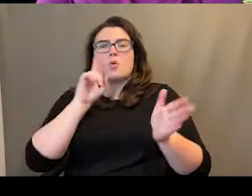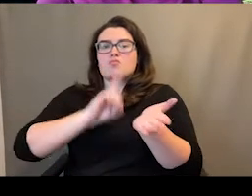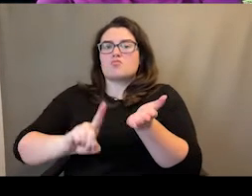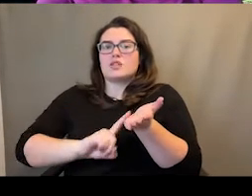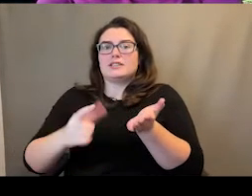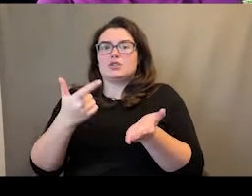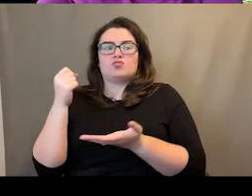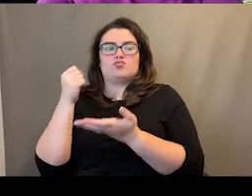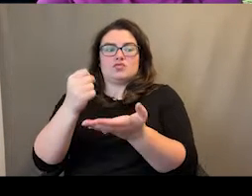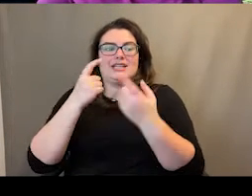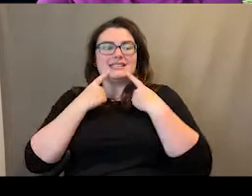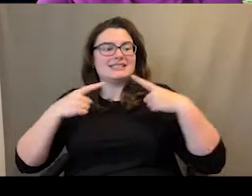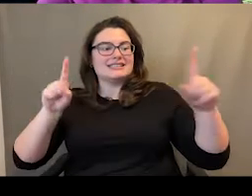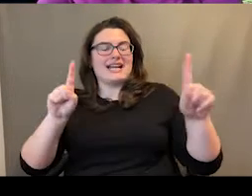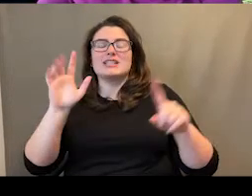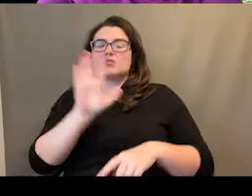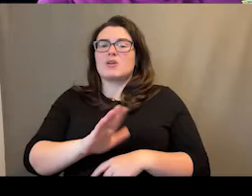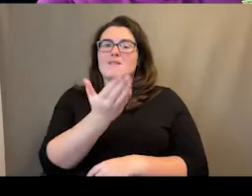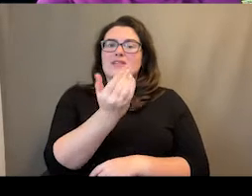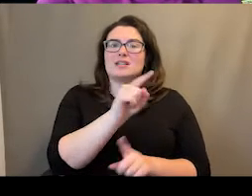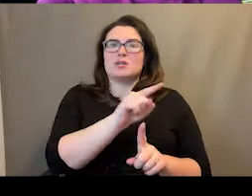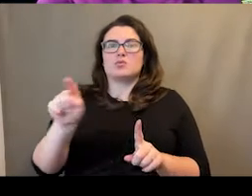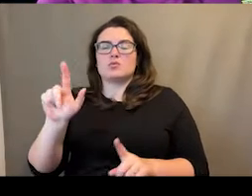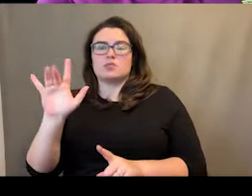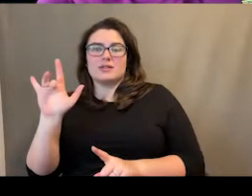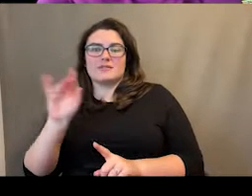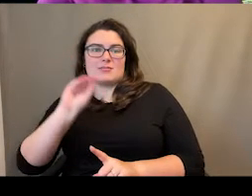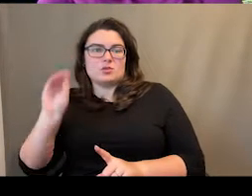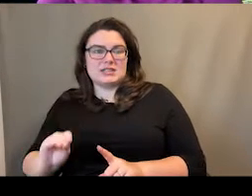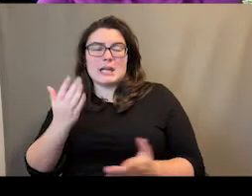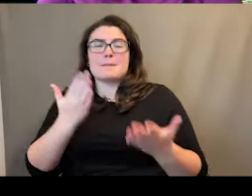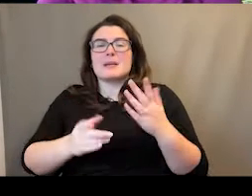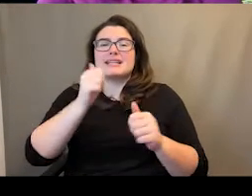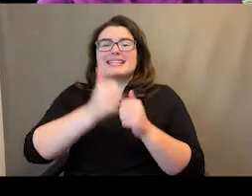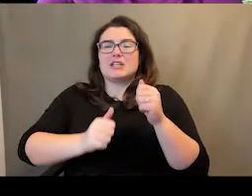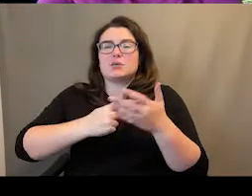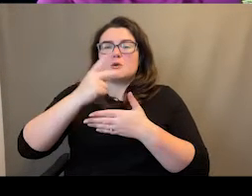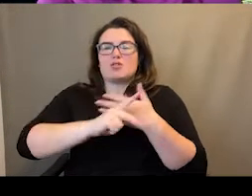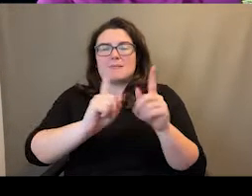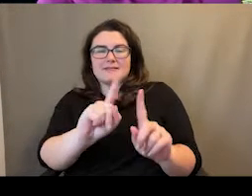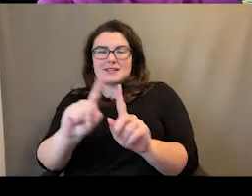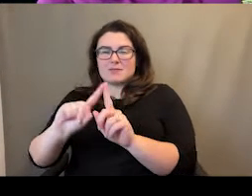about 15-25% and that may differ in program, but that's the average for our directorate.